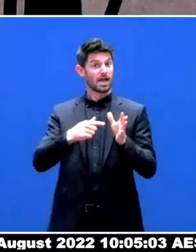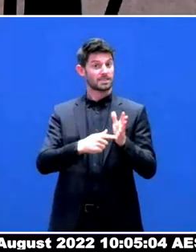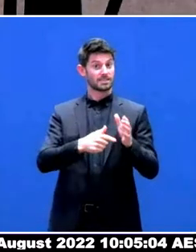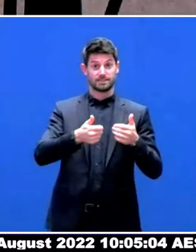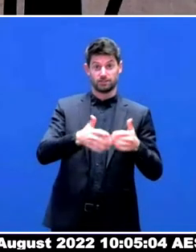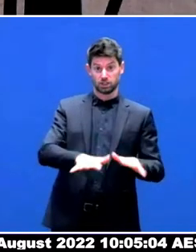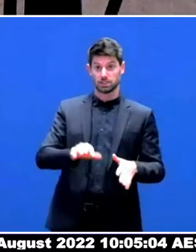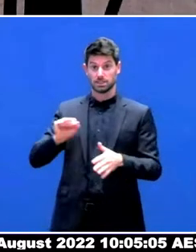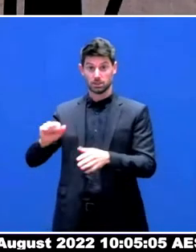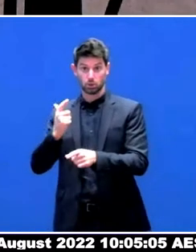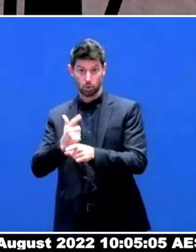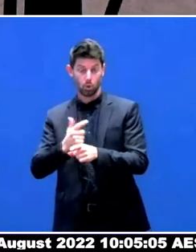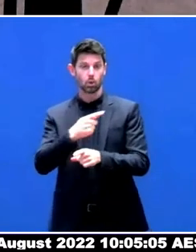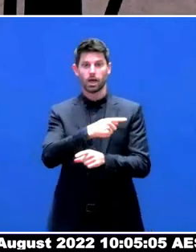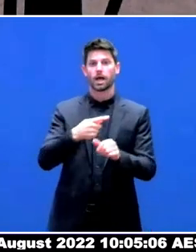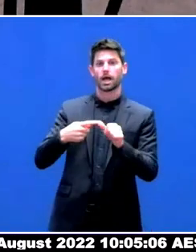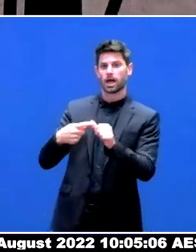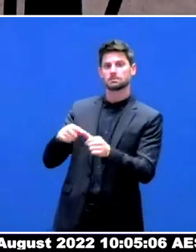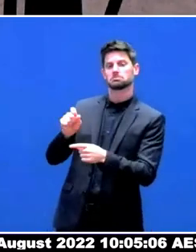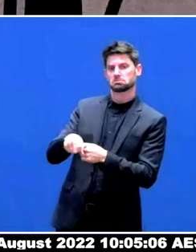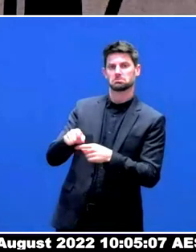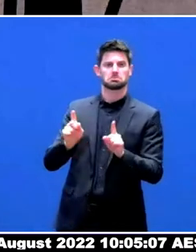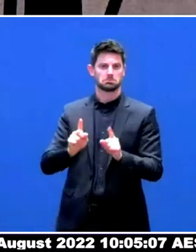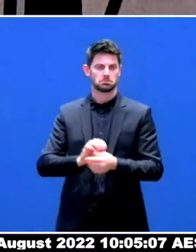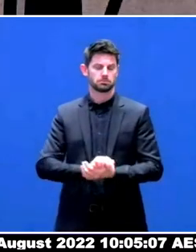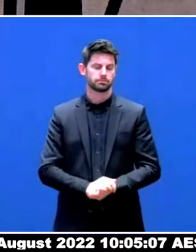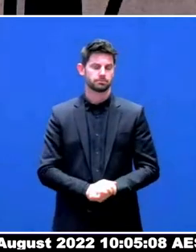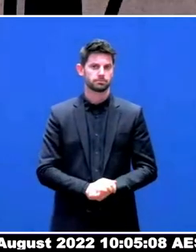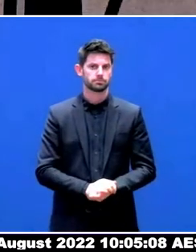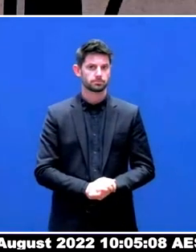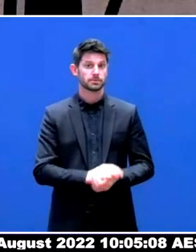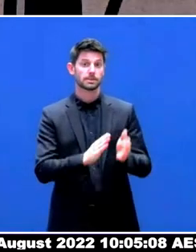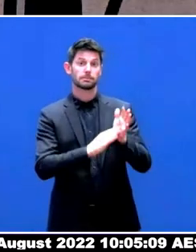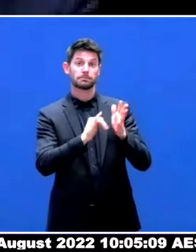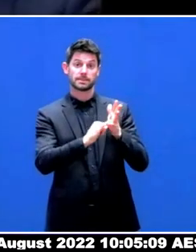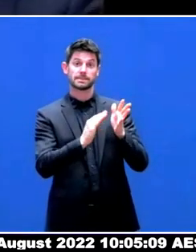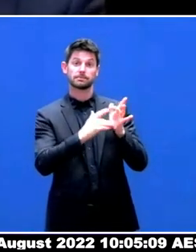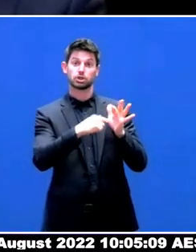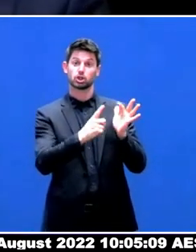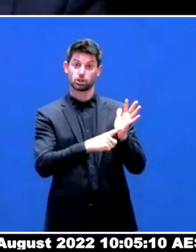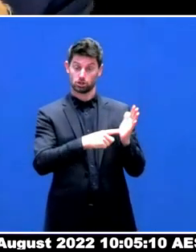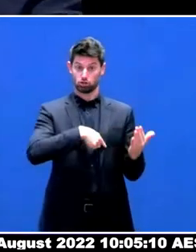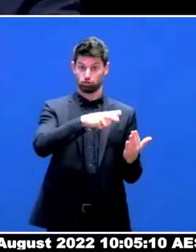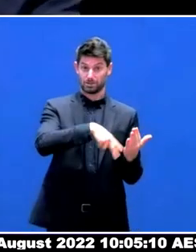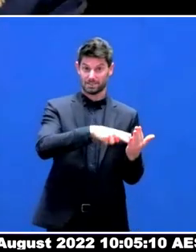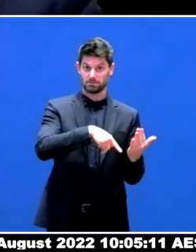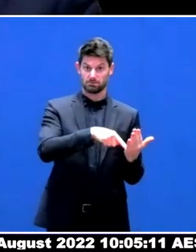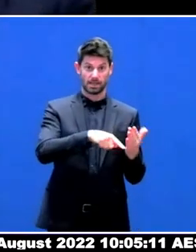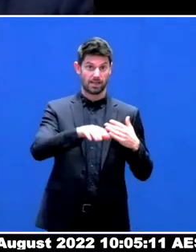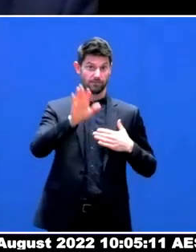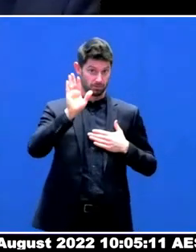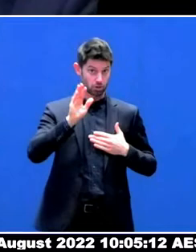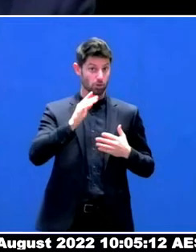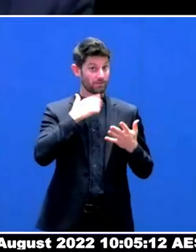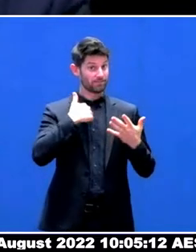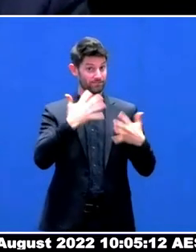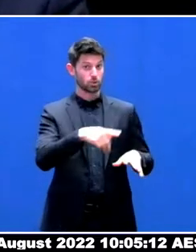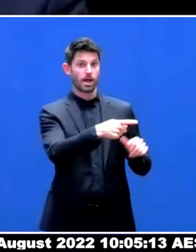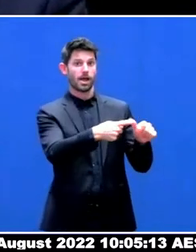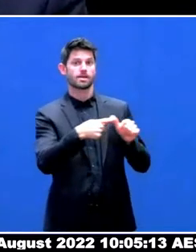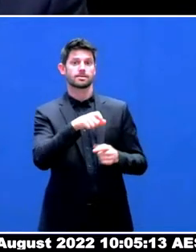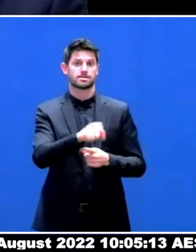over there, he will administer the affirmation or the oath as the case